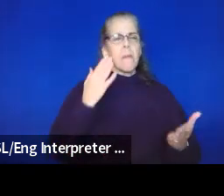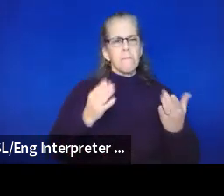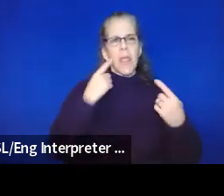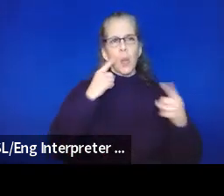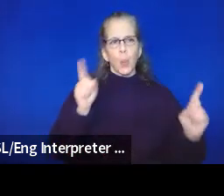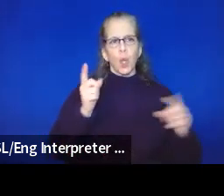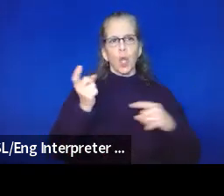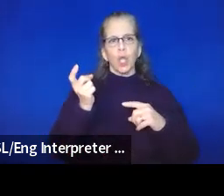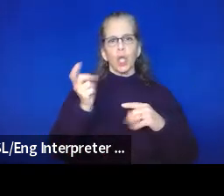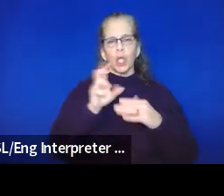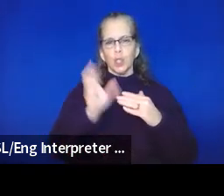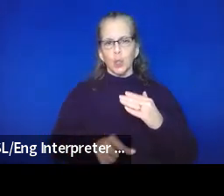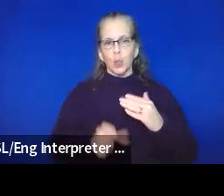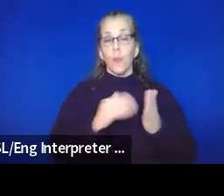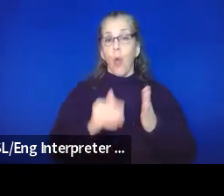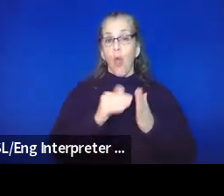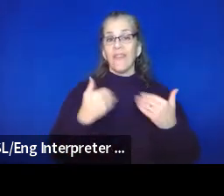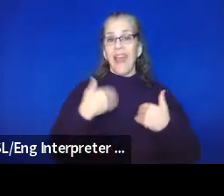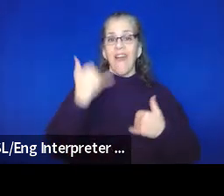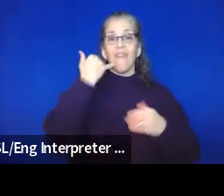often have a telephone number that you can dial into.